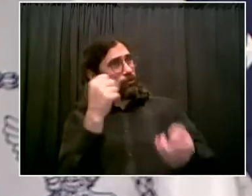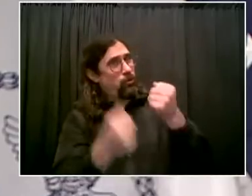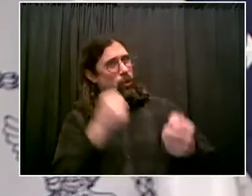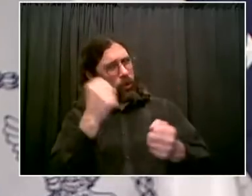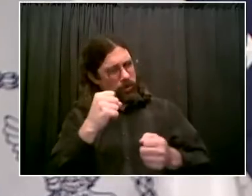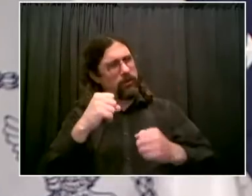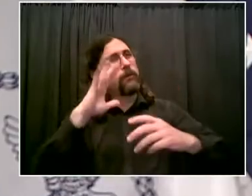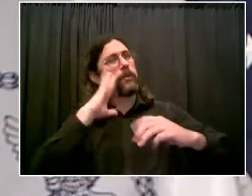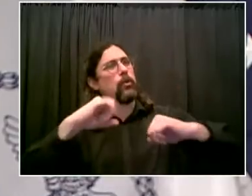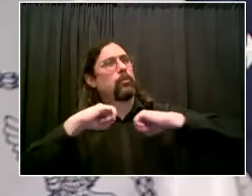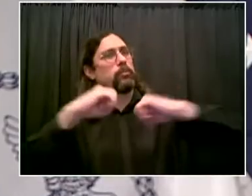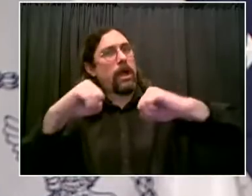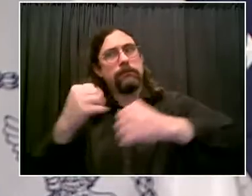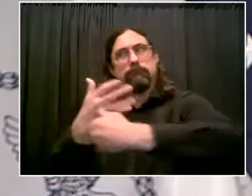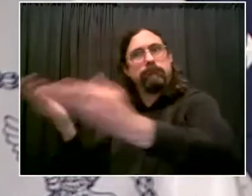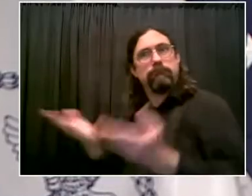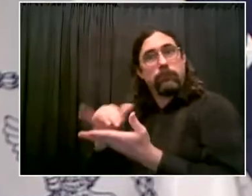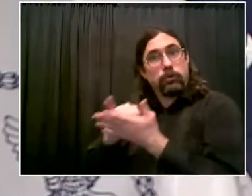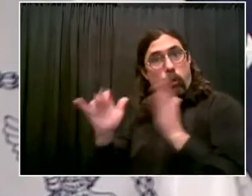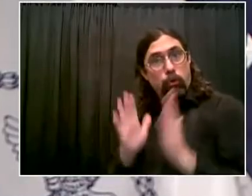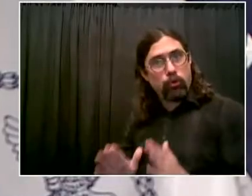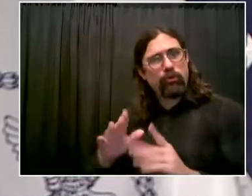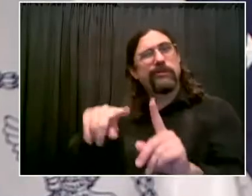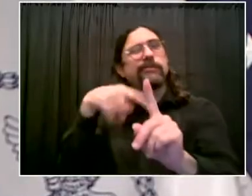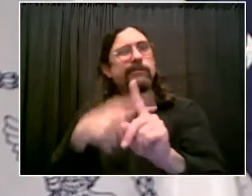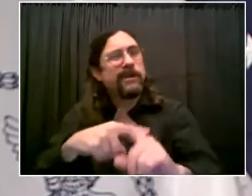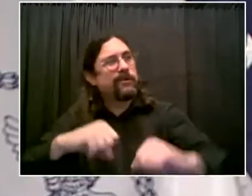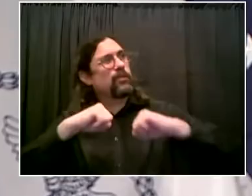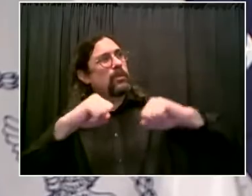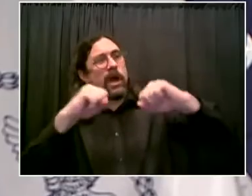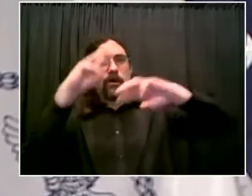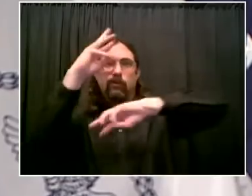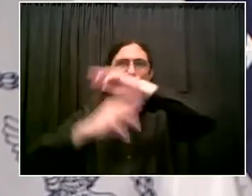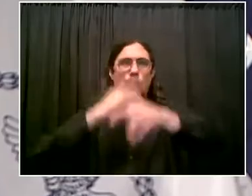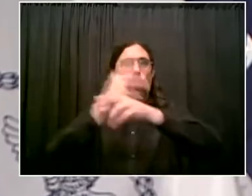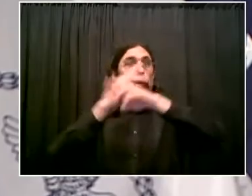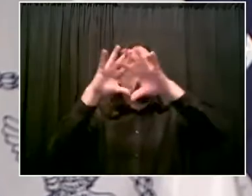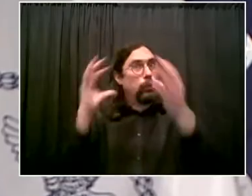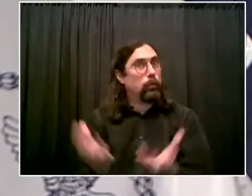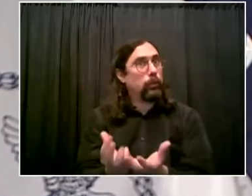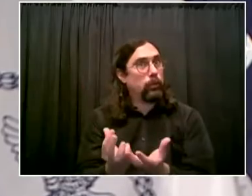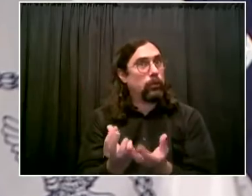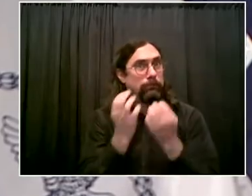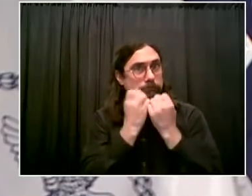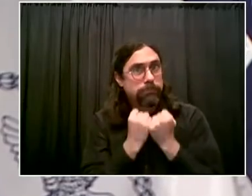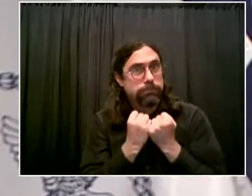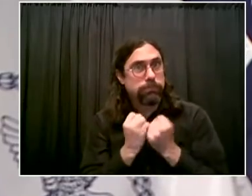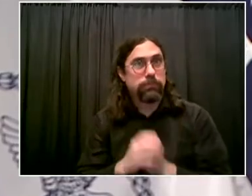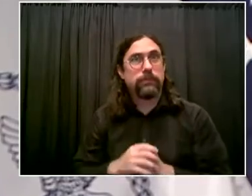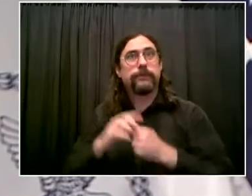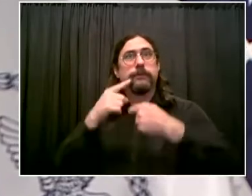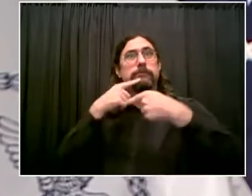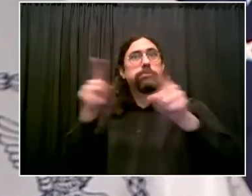CONGESTION, GETTING AROUND A BETTER Y WAA ND WE PUT IN THOSE BUILDING BLOCKS.